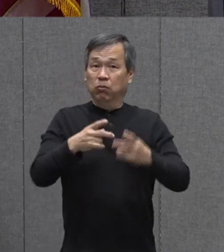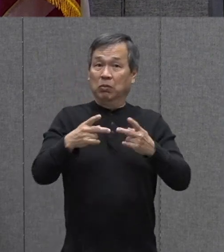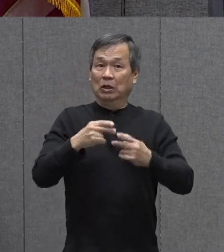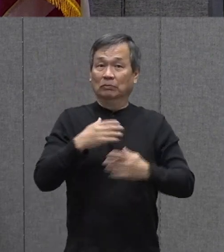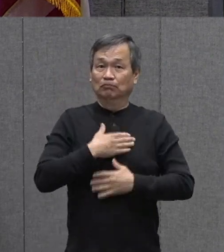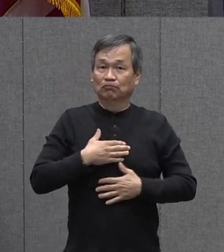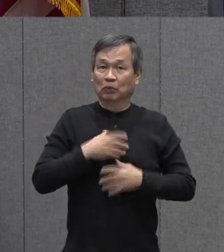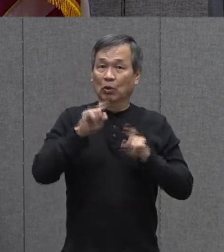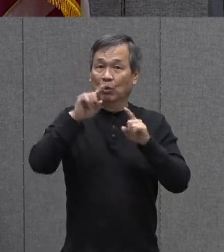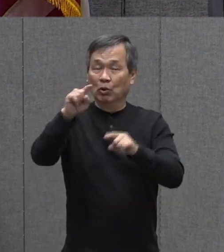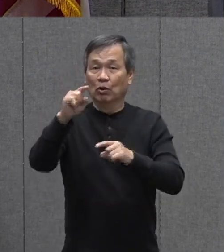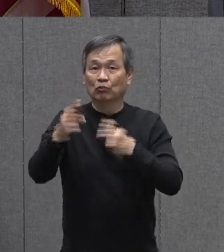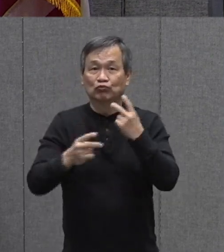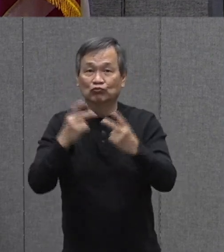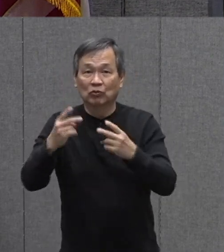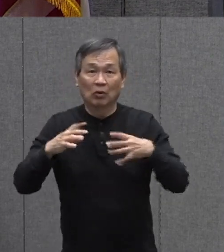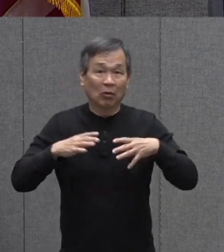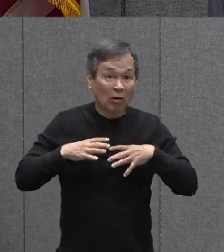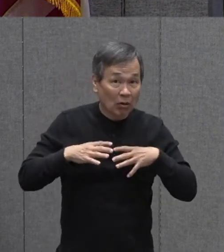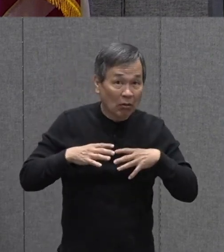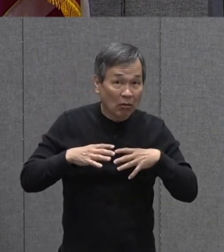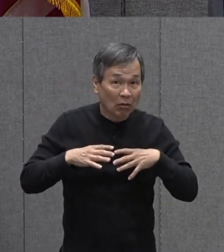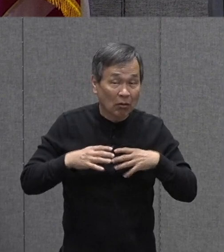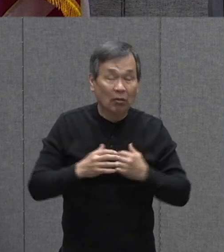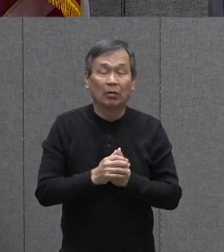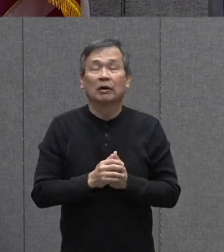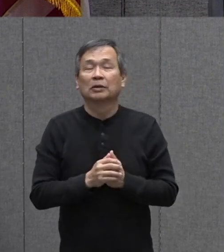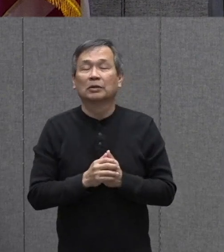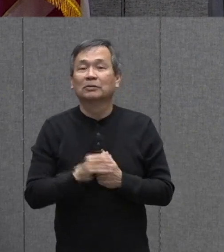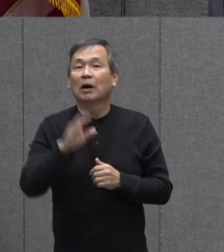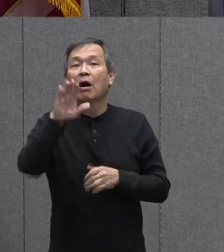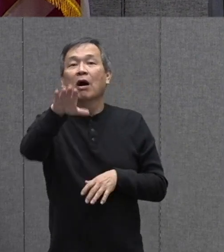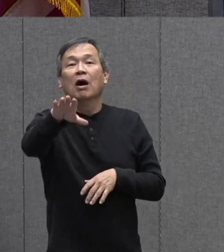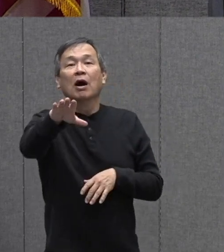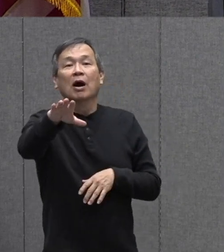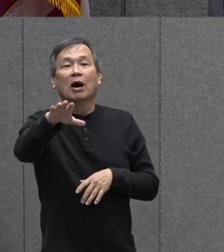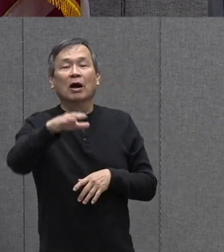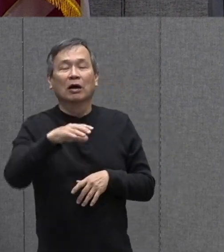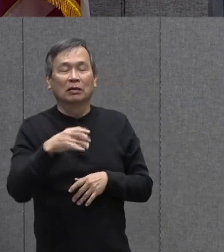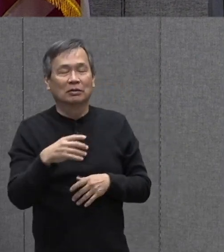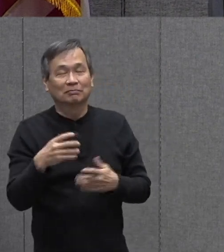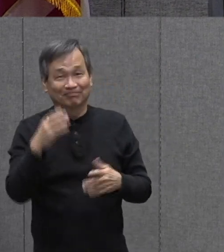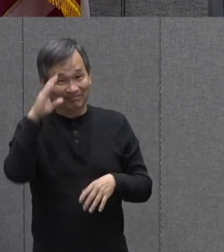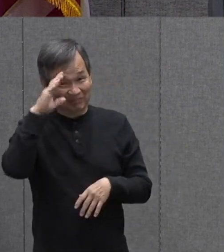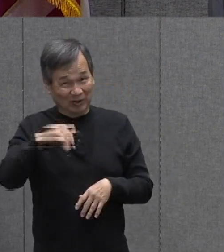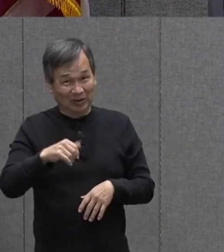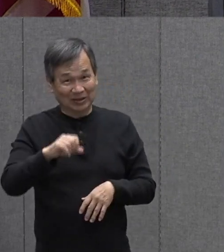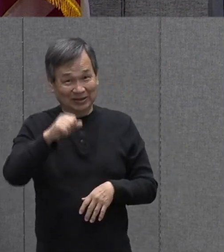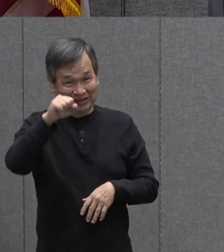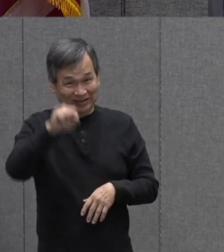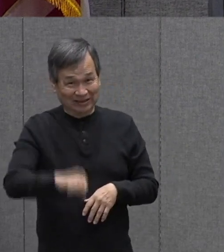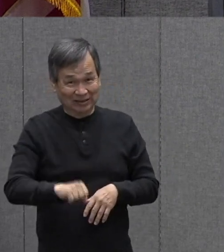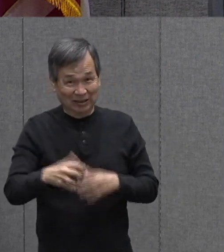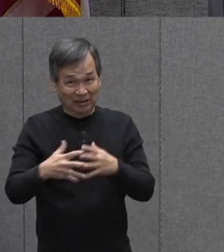I have an idea. I have always wanted to visit the rainforest in South America, the Amazon Rainforest.